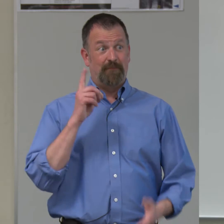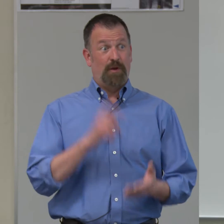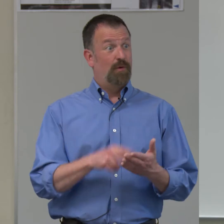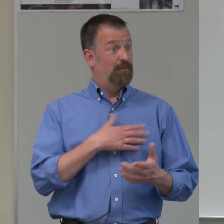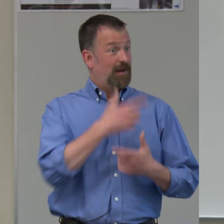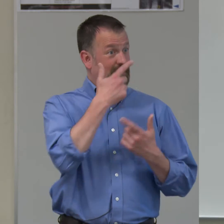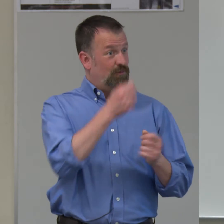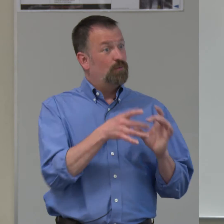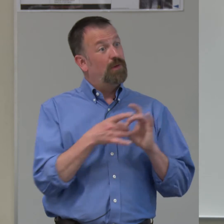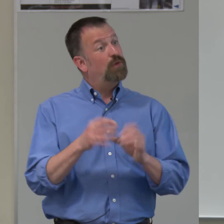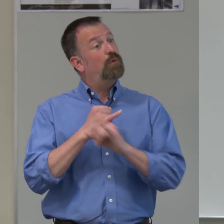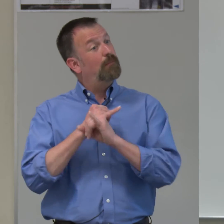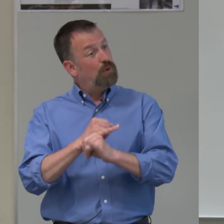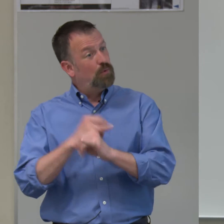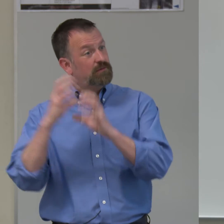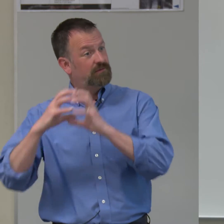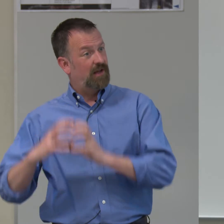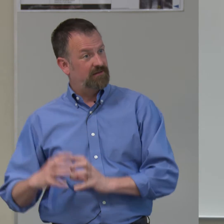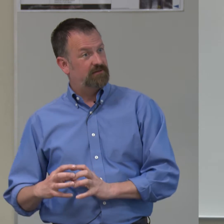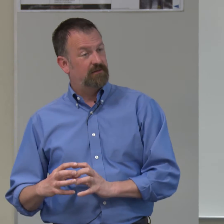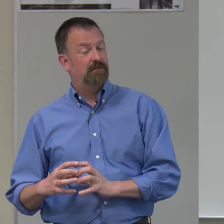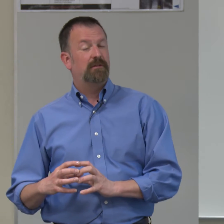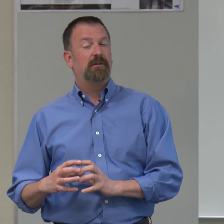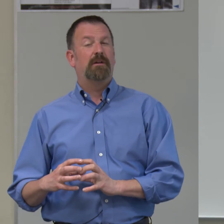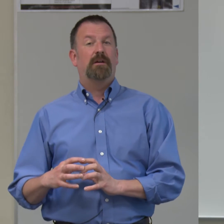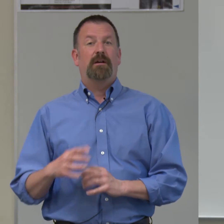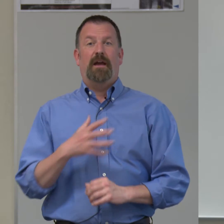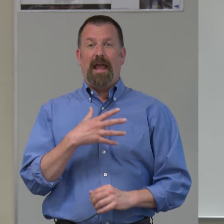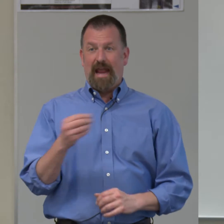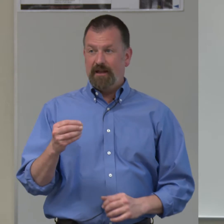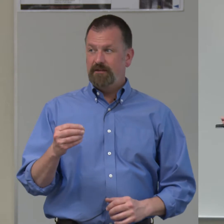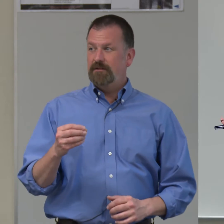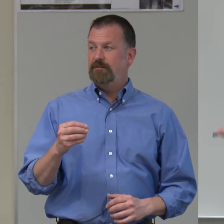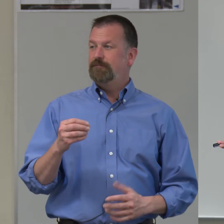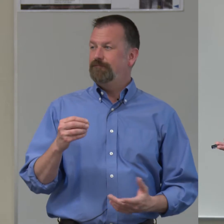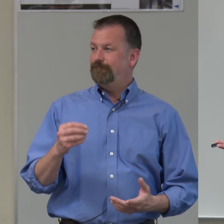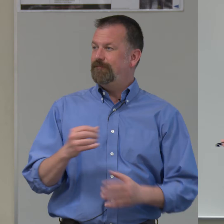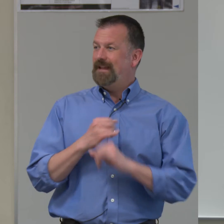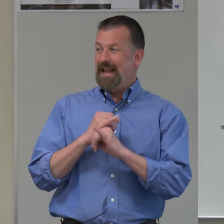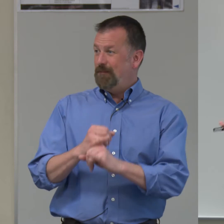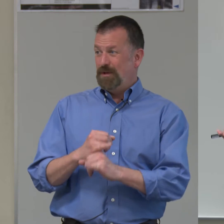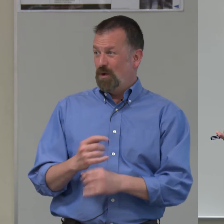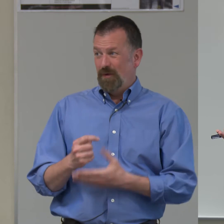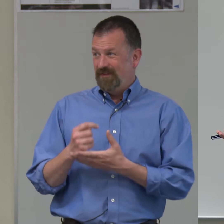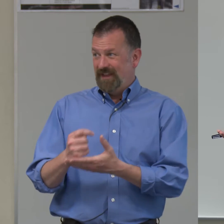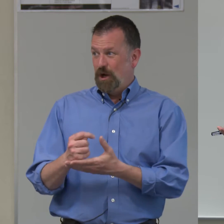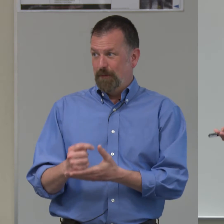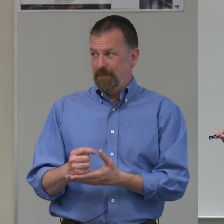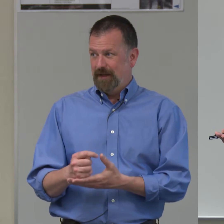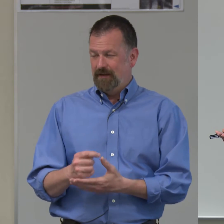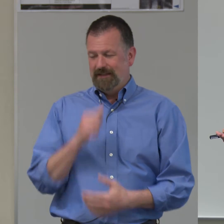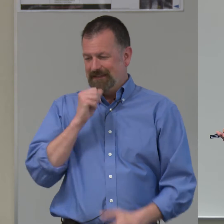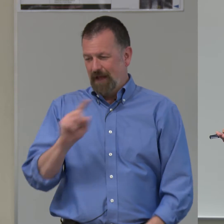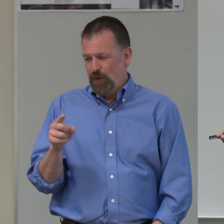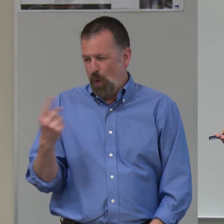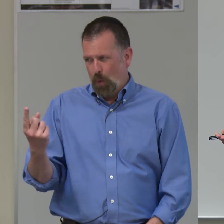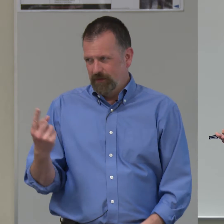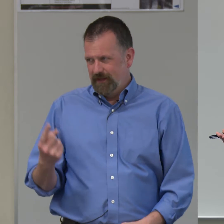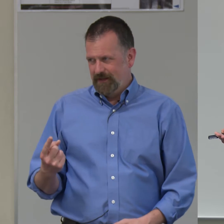but, obviously, another thing-- Immunotherapy is still not the only thing for tumors,